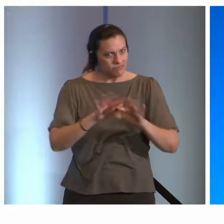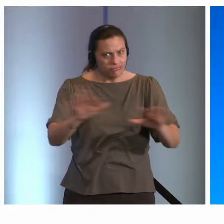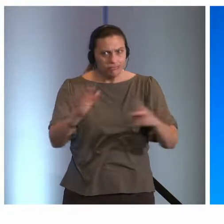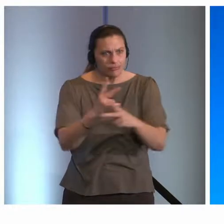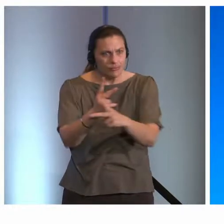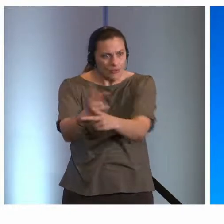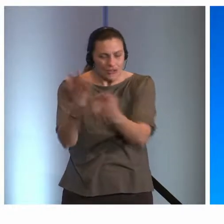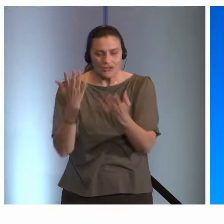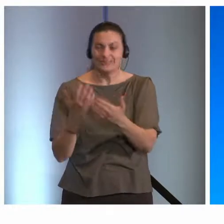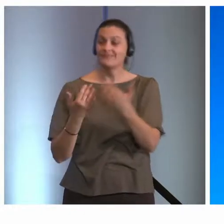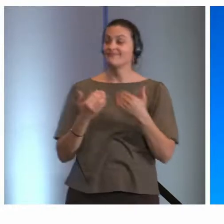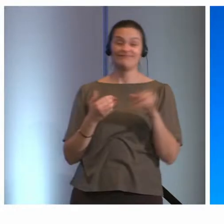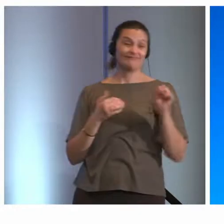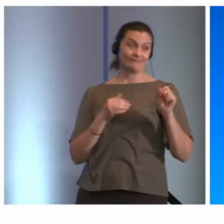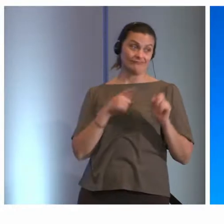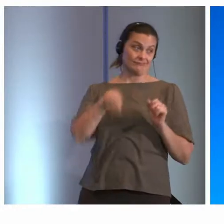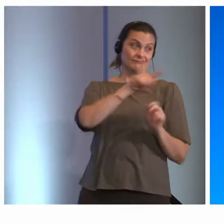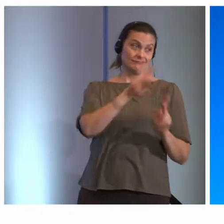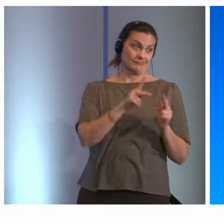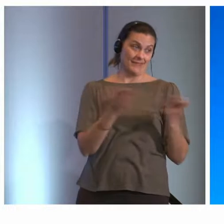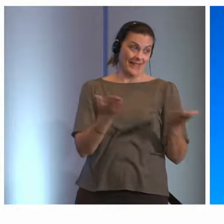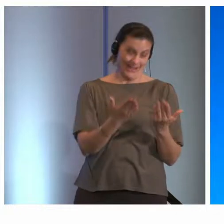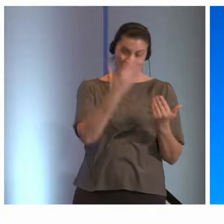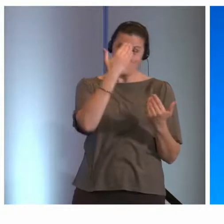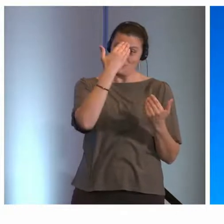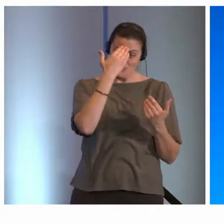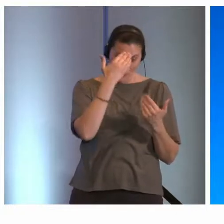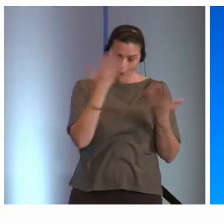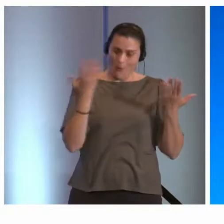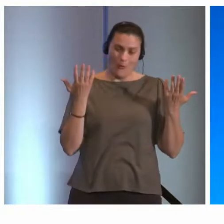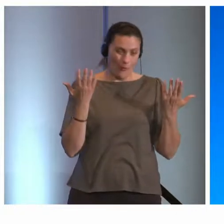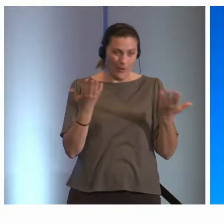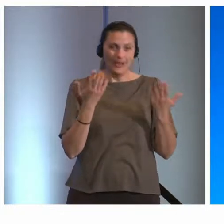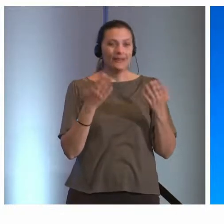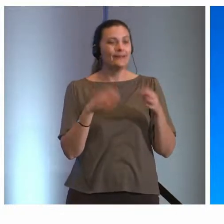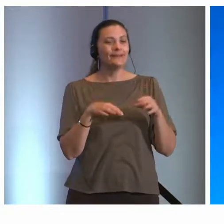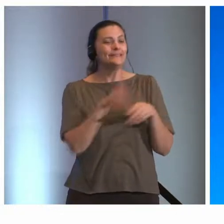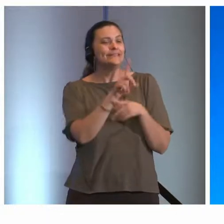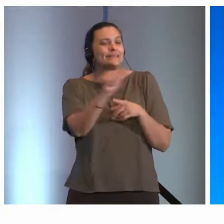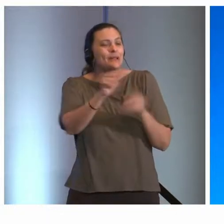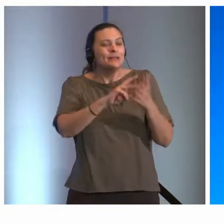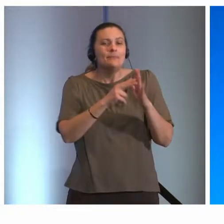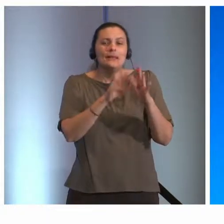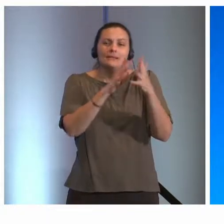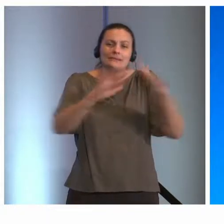During the #oscarssowhite campaign -- Tari Hartman Squire: And those of us in the room and those of you at home know that disability includes everything,